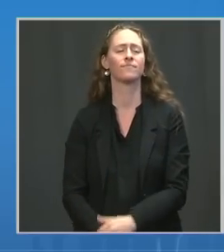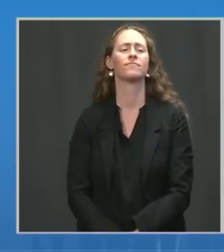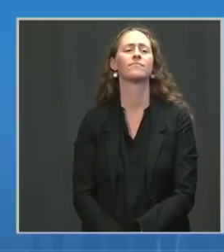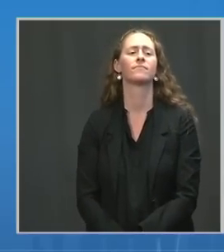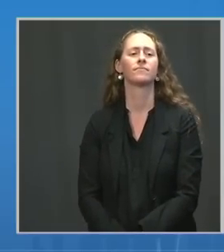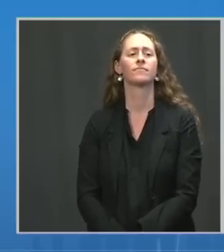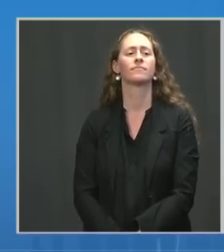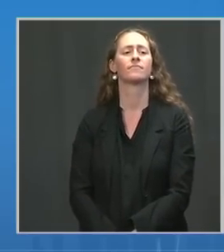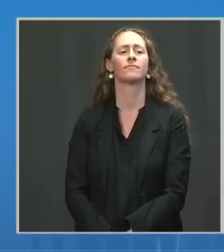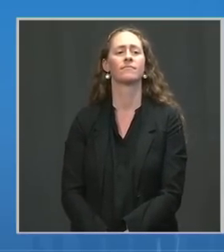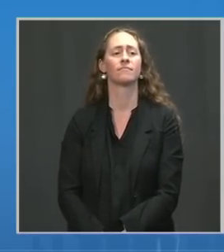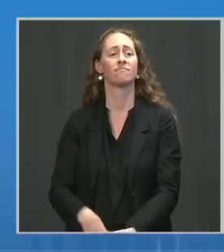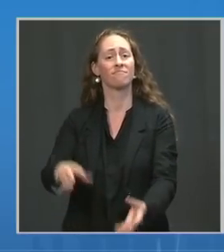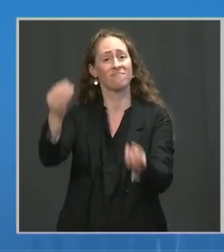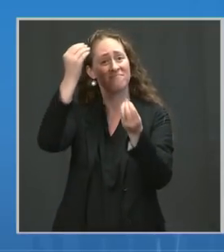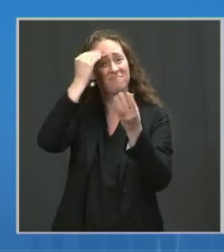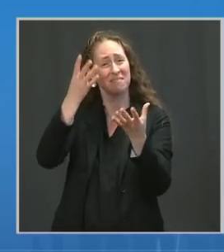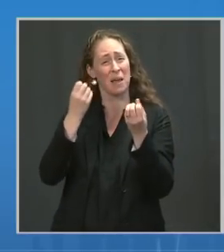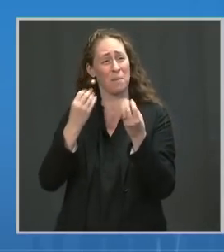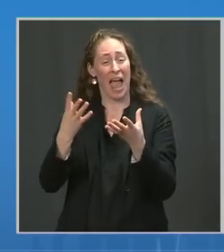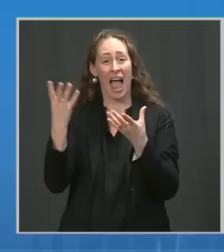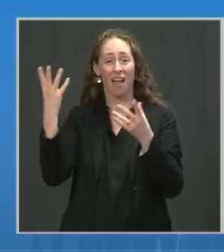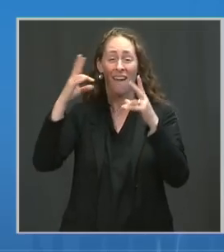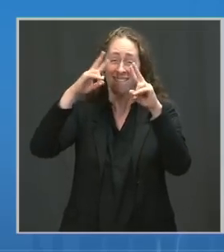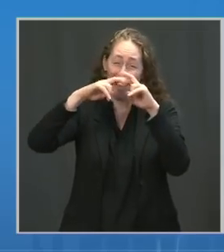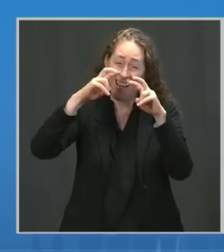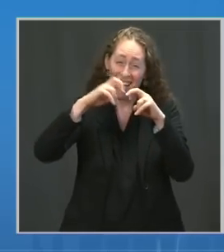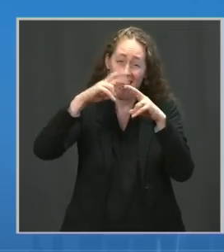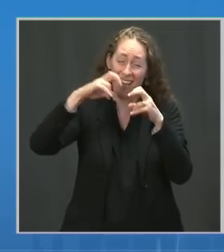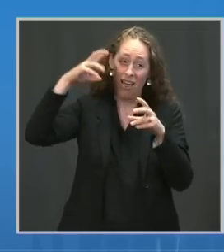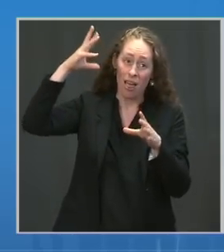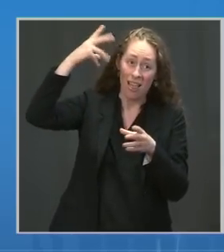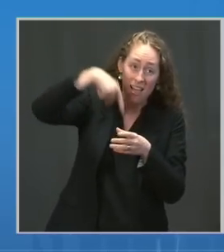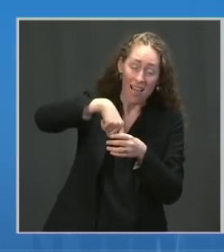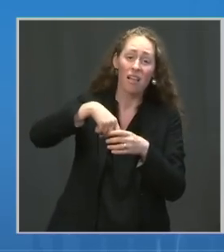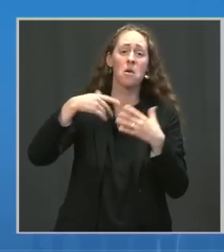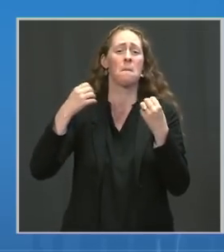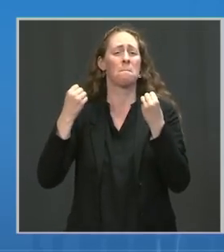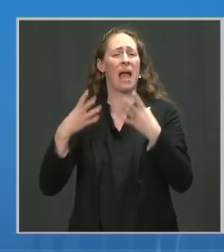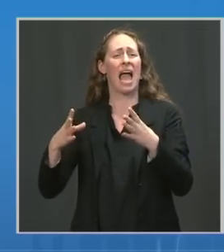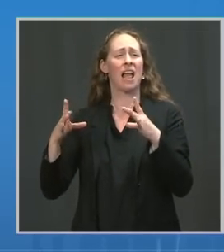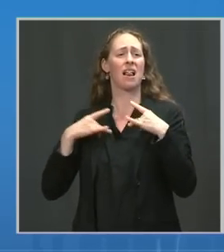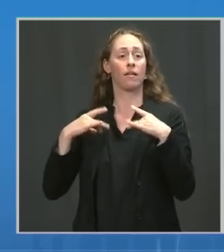And one in three cases nationwide occurred in Florida and Texas this past week.